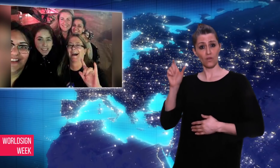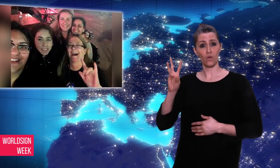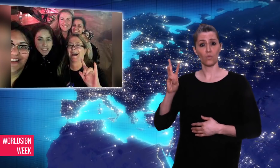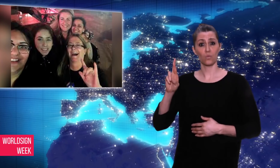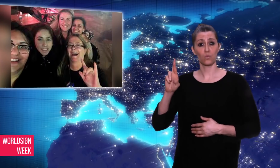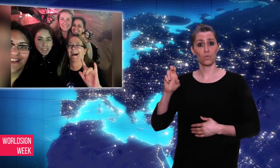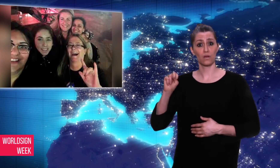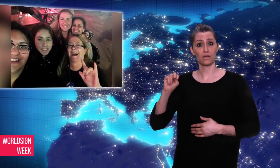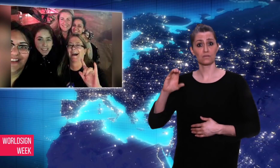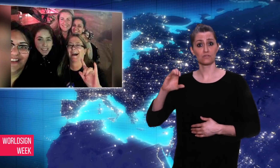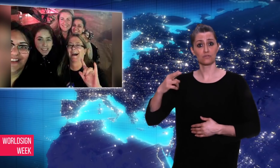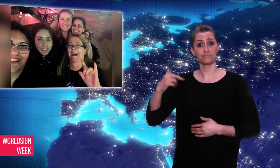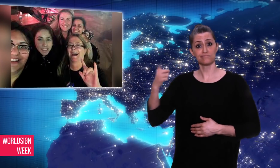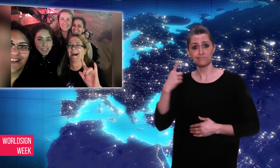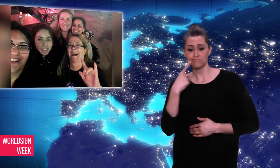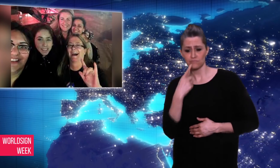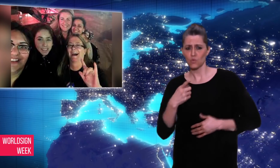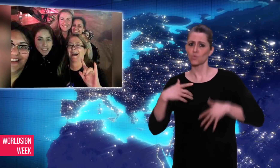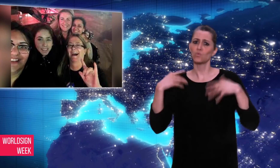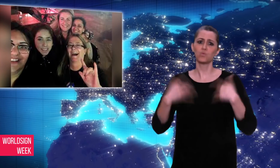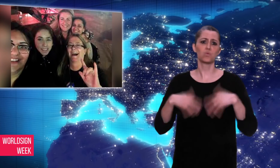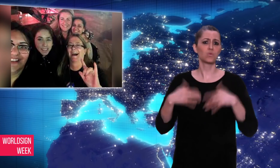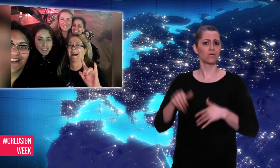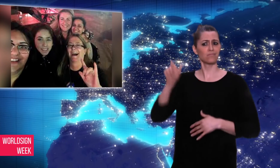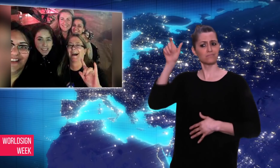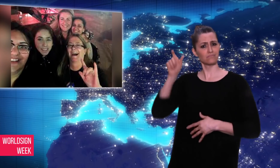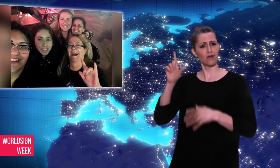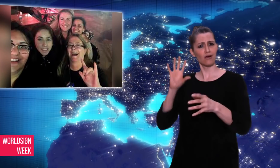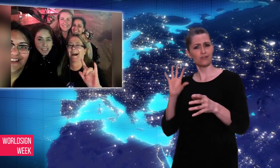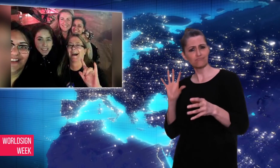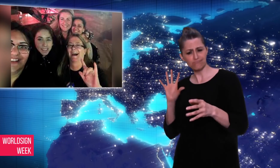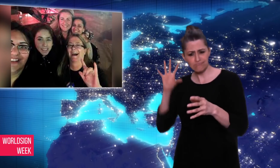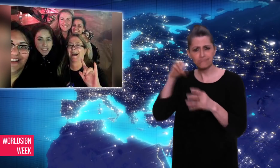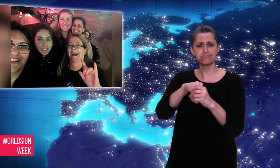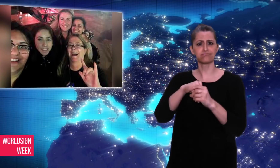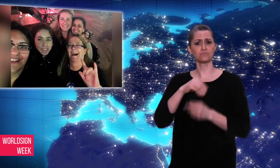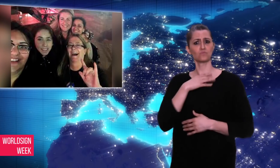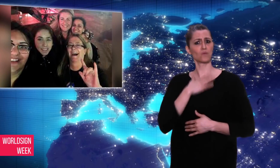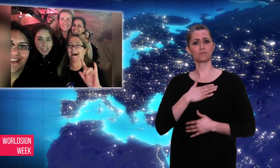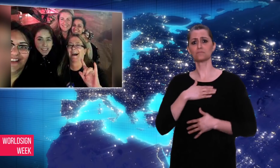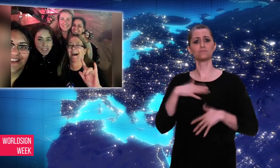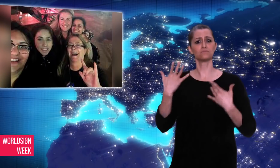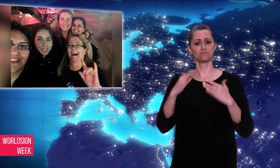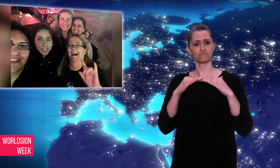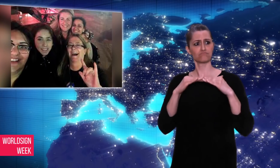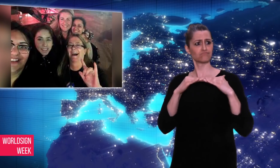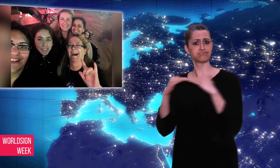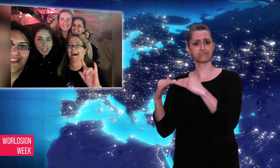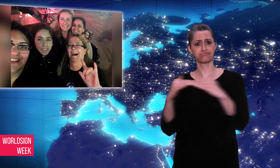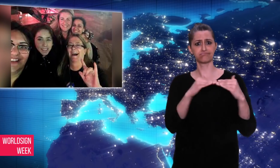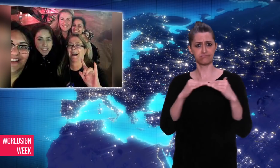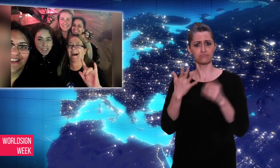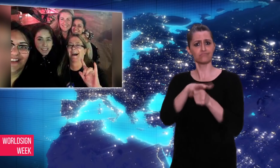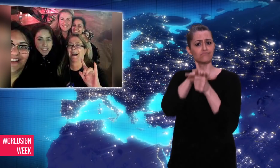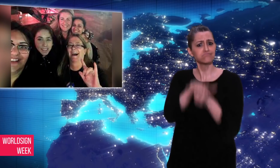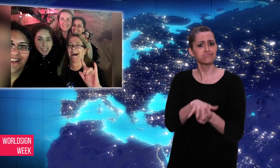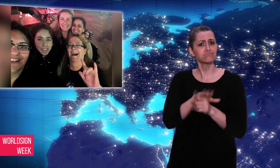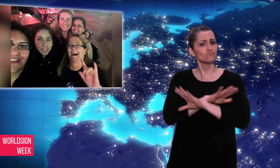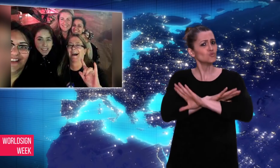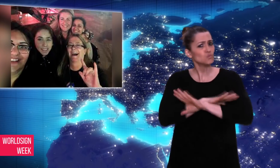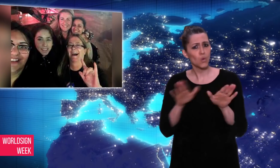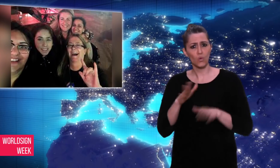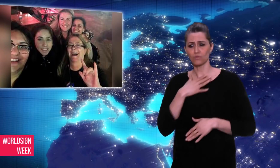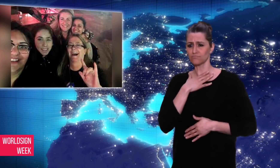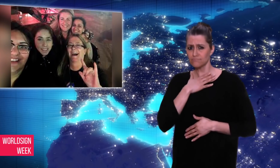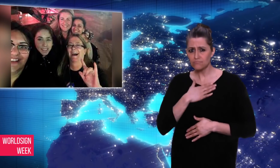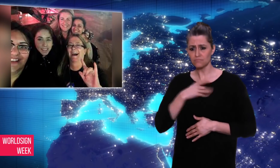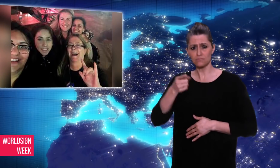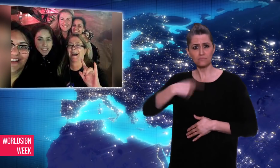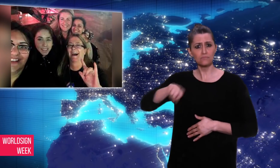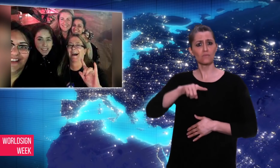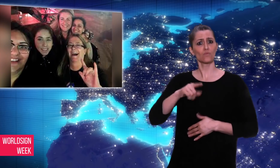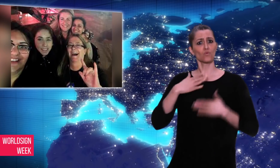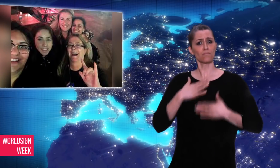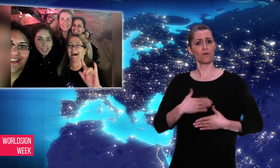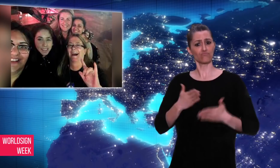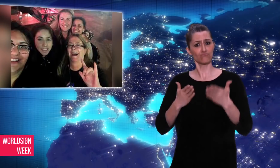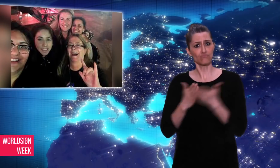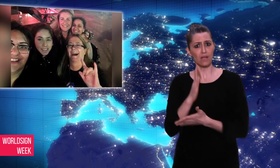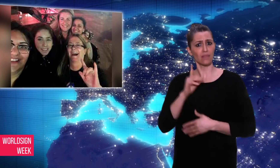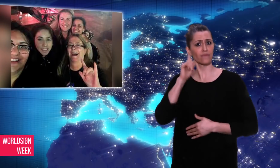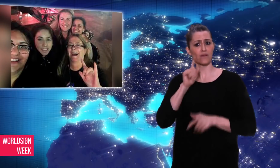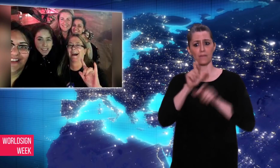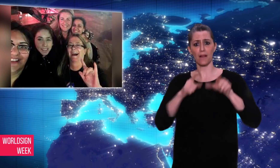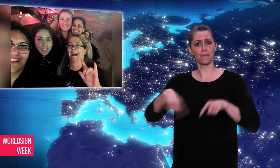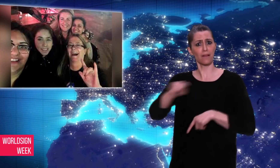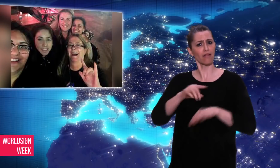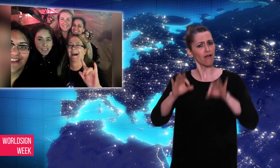Wrench said she is very involved in social justice and advocating